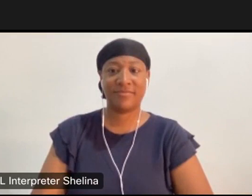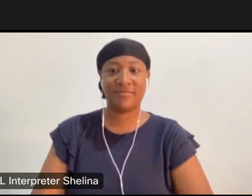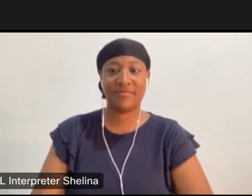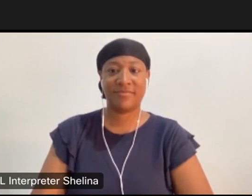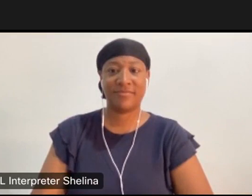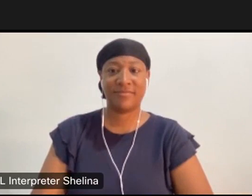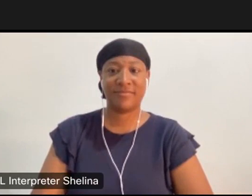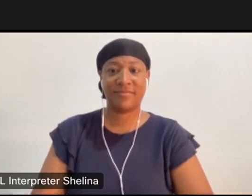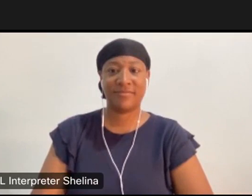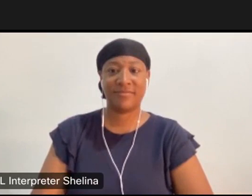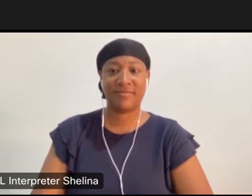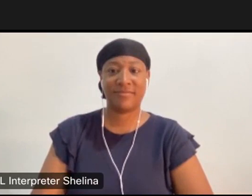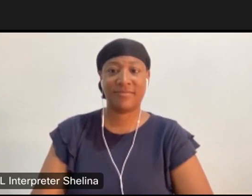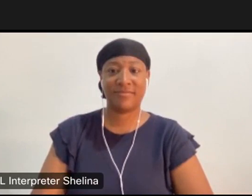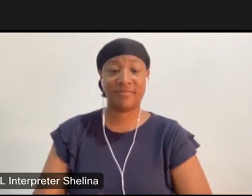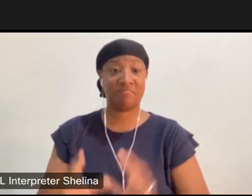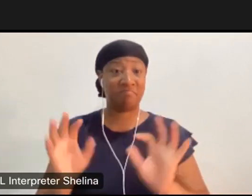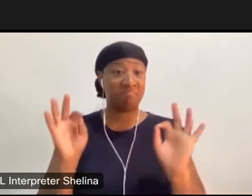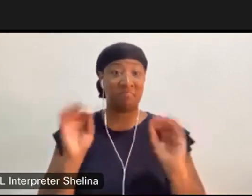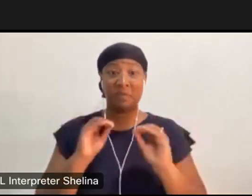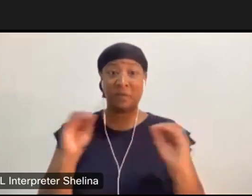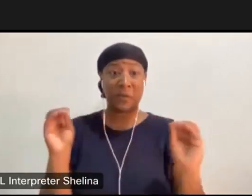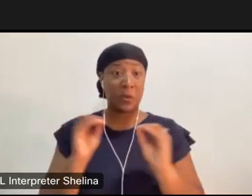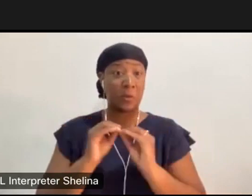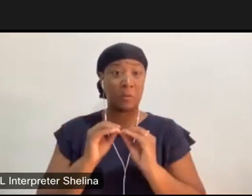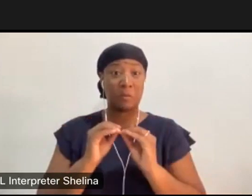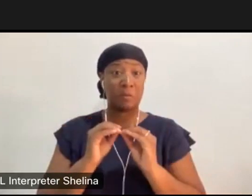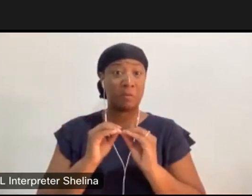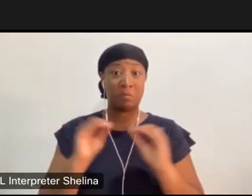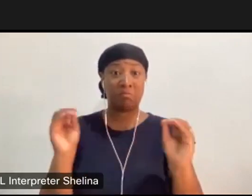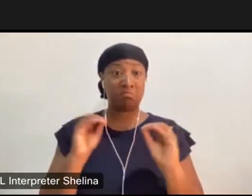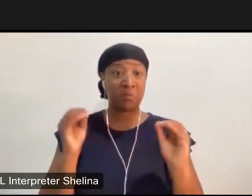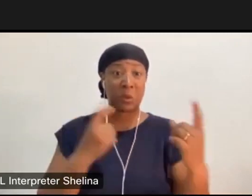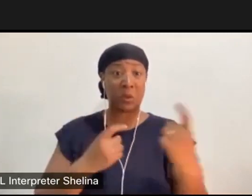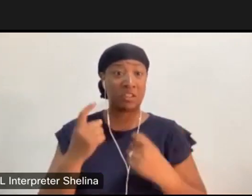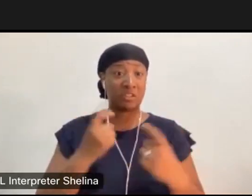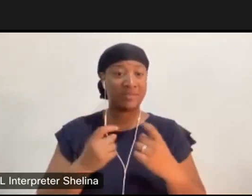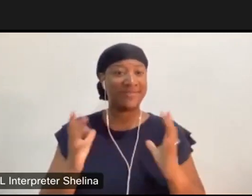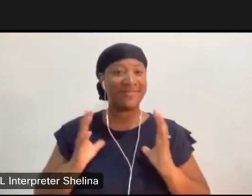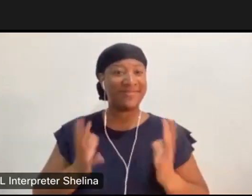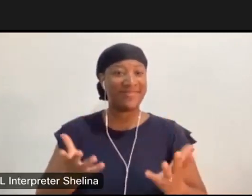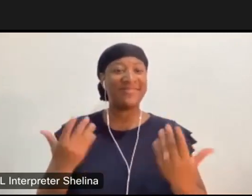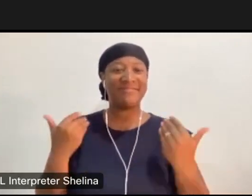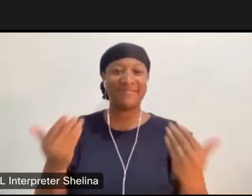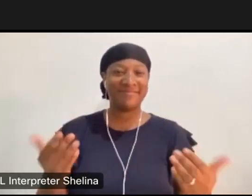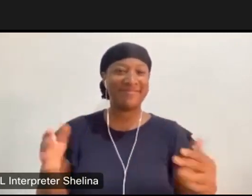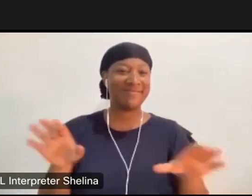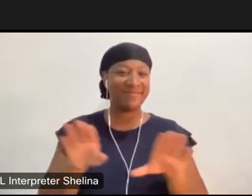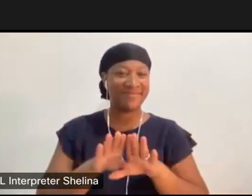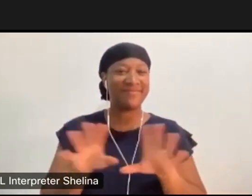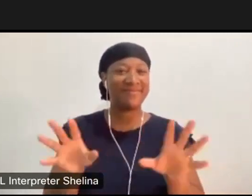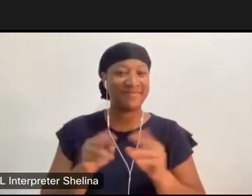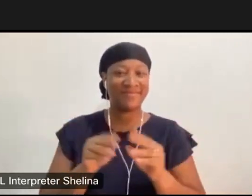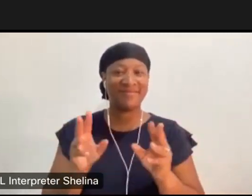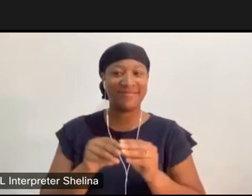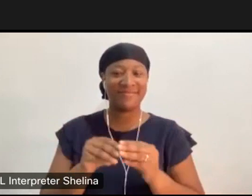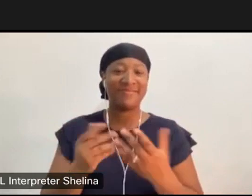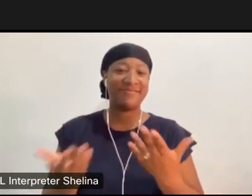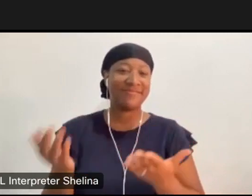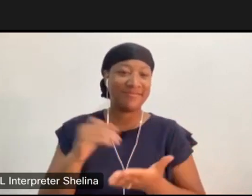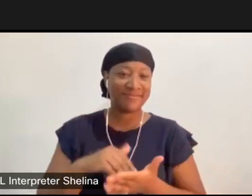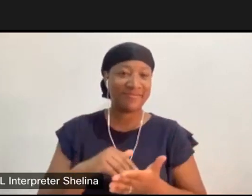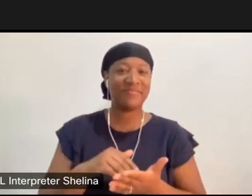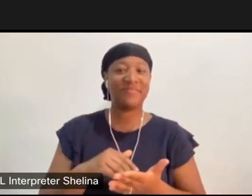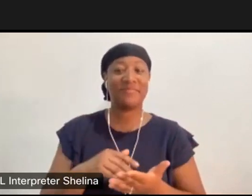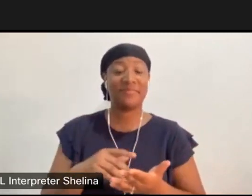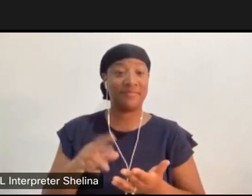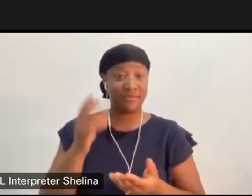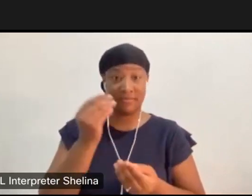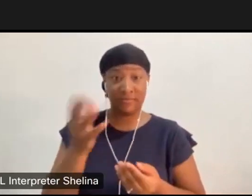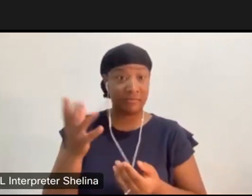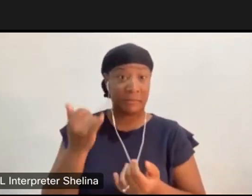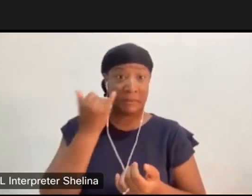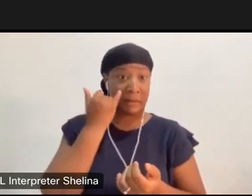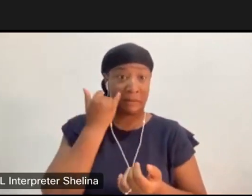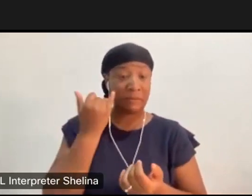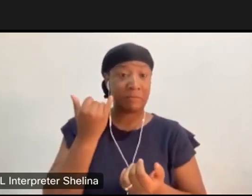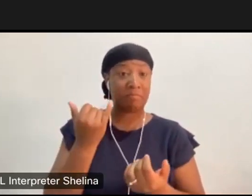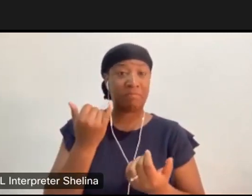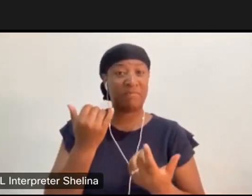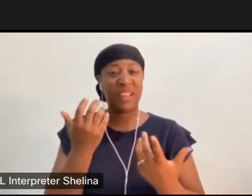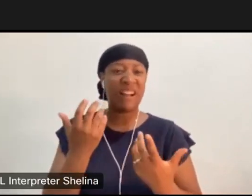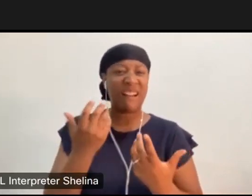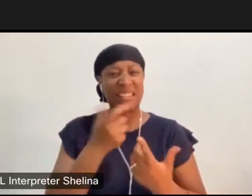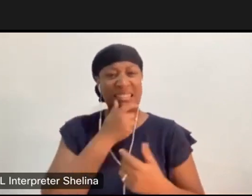All right, if there are no more questions, I think it's a good time to to close the session. And again, if you have additional questions that you were not able to ask today or that, you